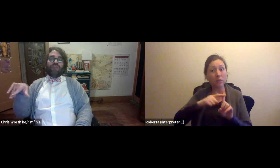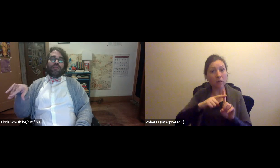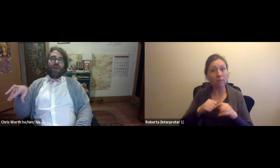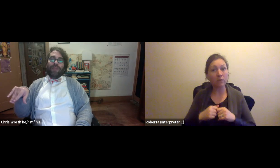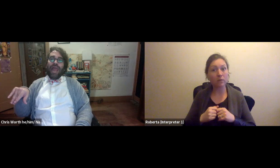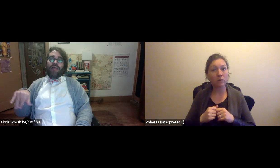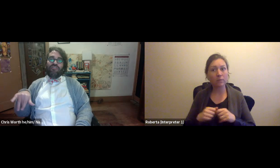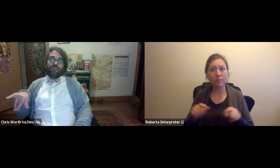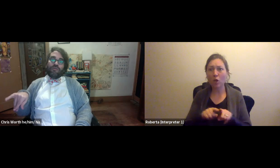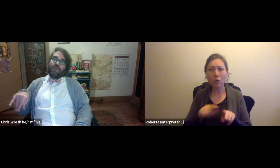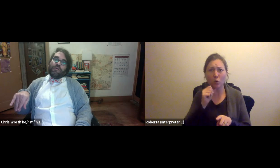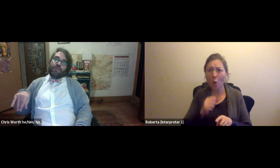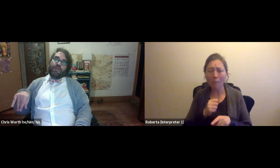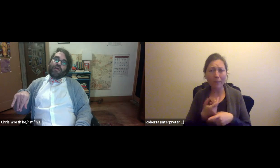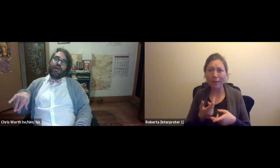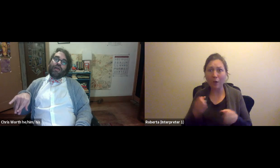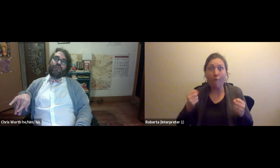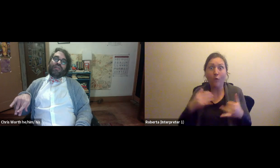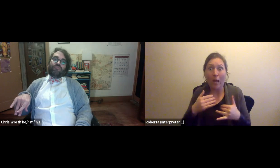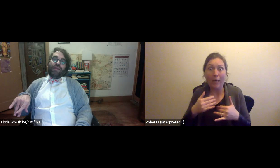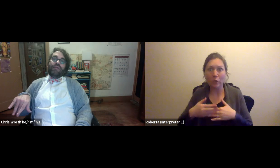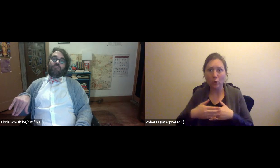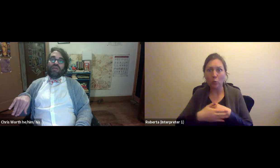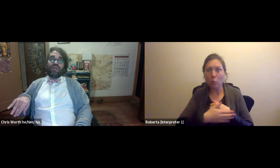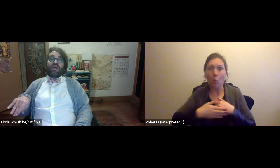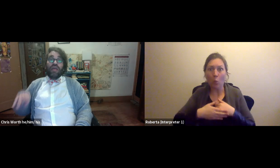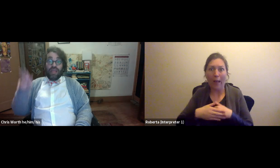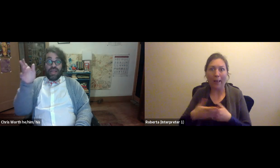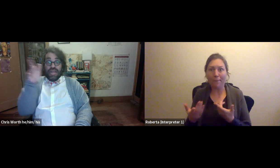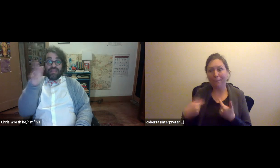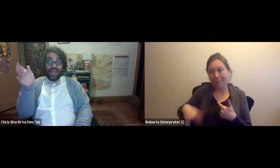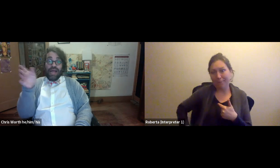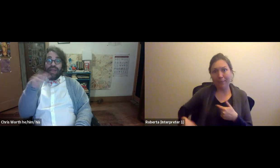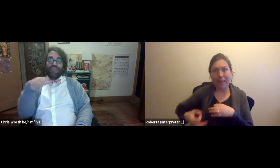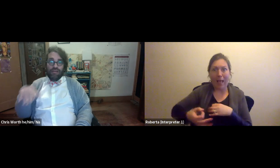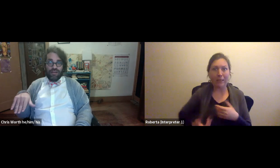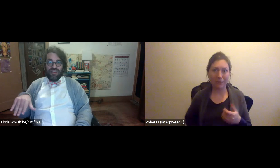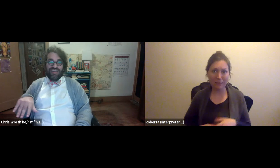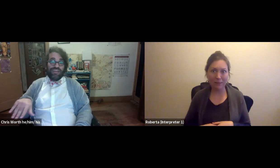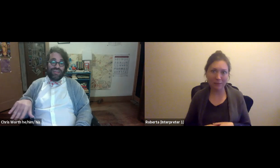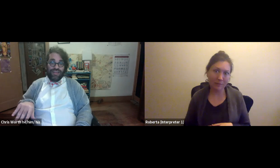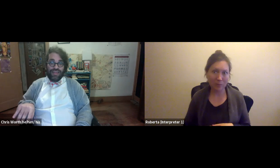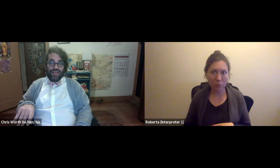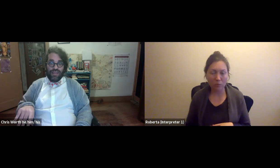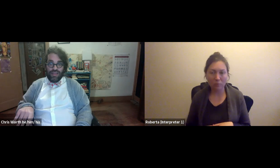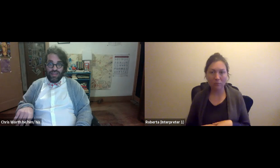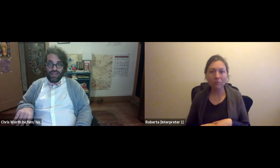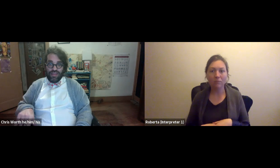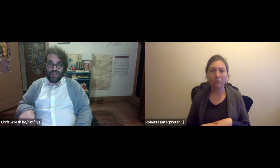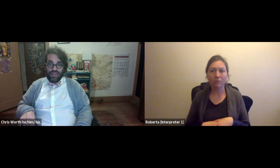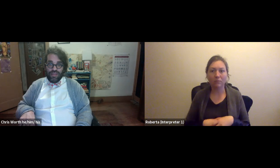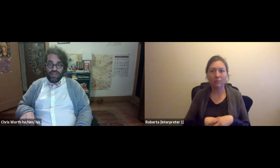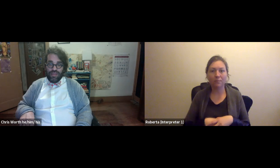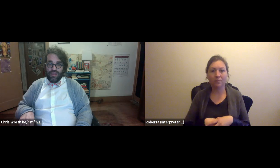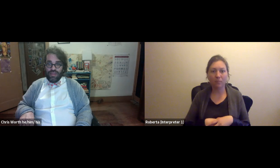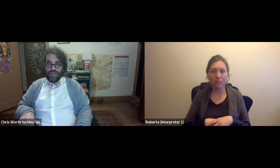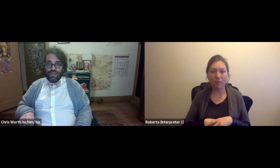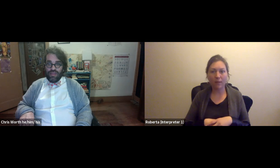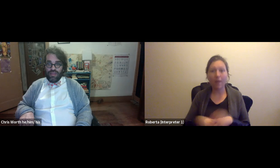to wipe an ass. But it's tied in there. >> KATIE I've got a few more questions for you.